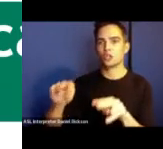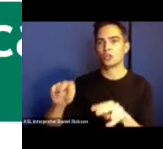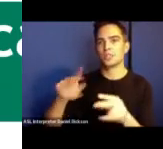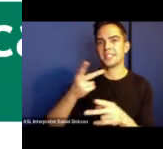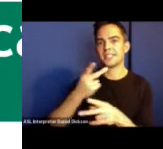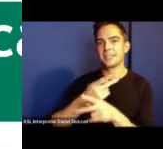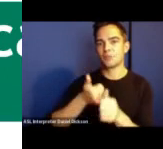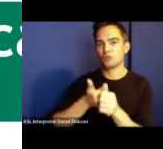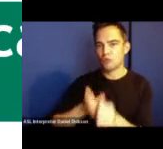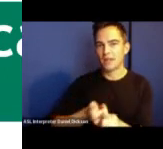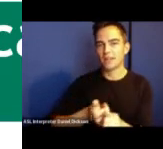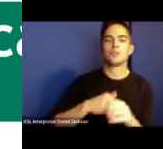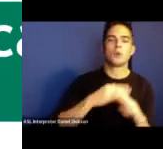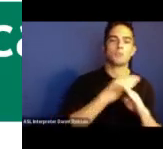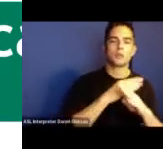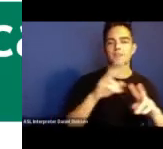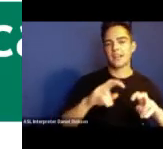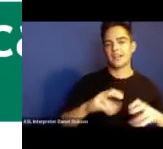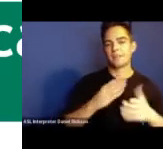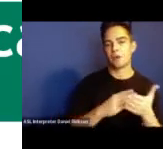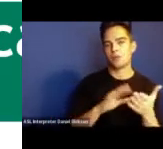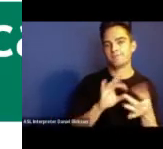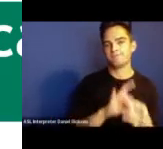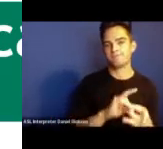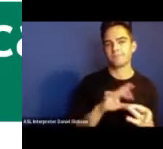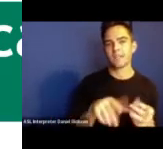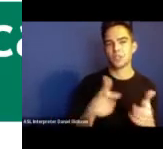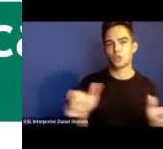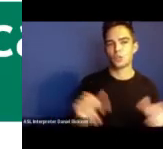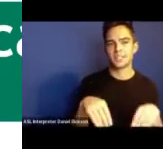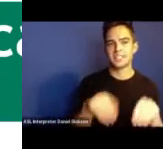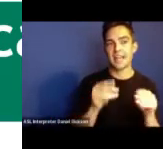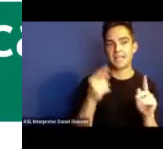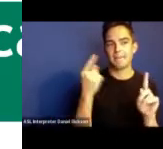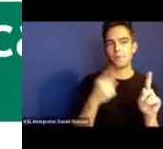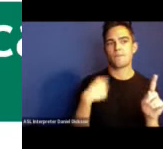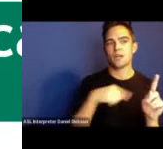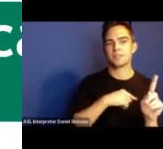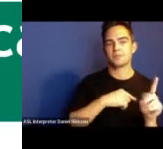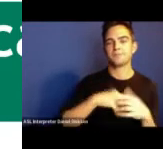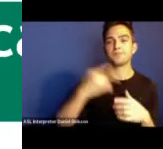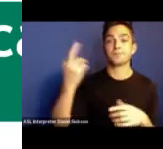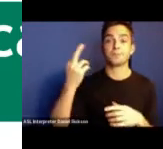there's a preventative analytic component to this, which was a huge selling point for us. Because our recovery community